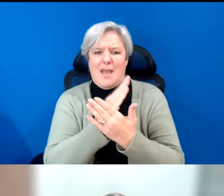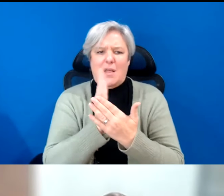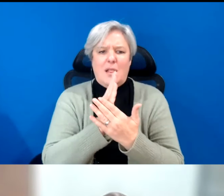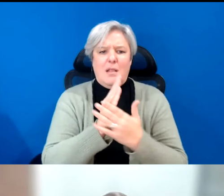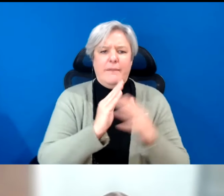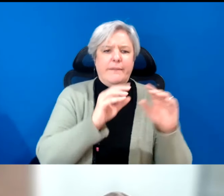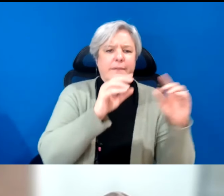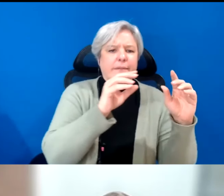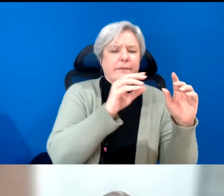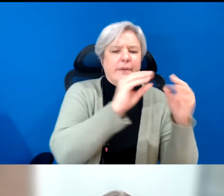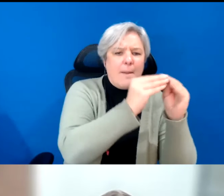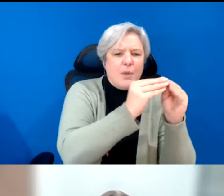Because I know you've helped a lot of folks with that